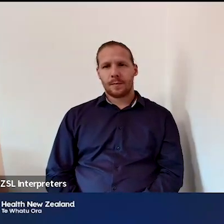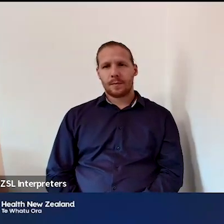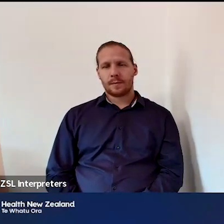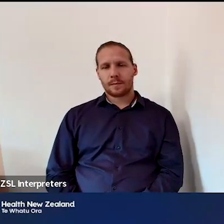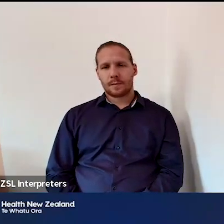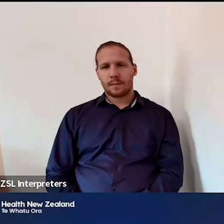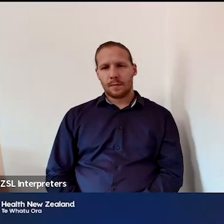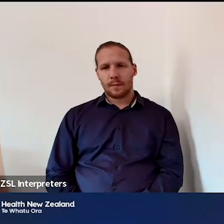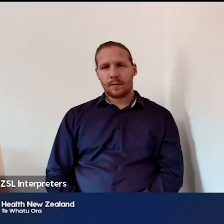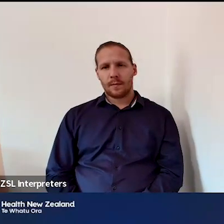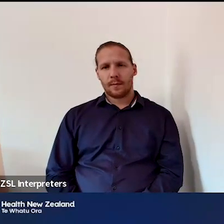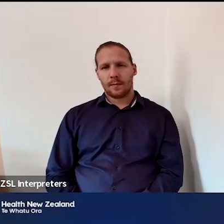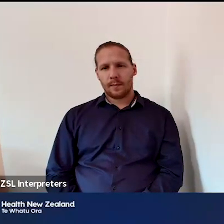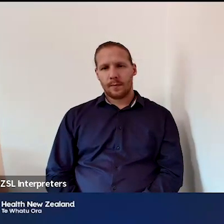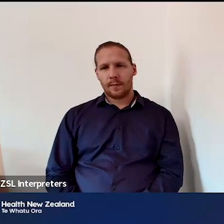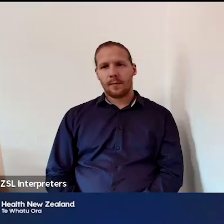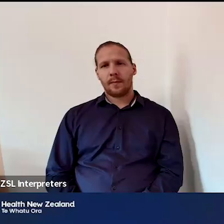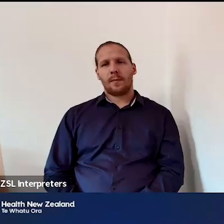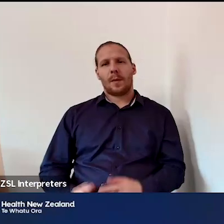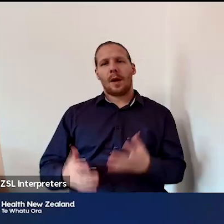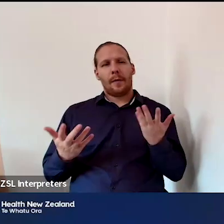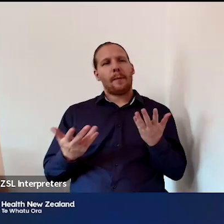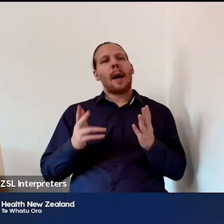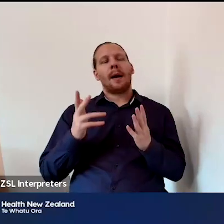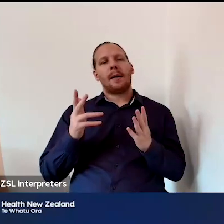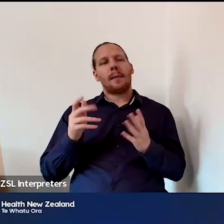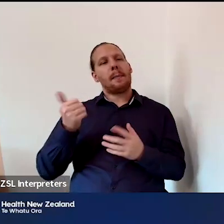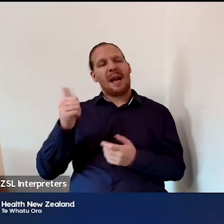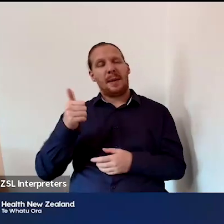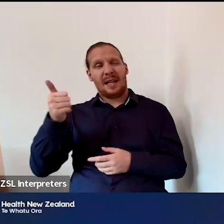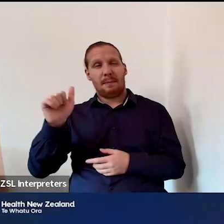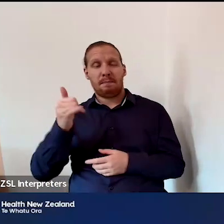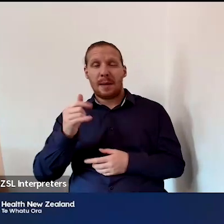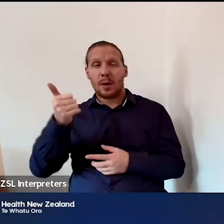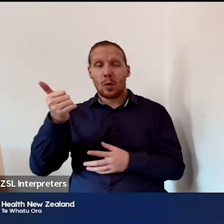But in New Zealand, we'd rather have surveys and studies that, that are comparable.